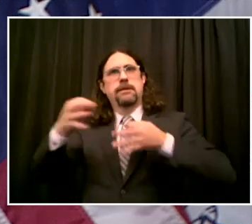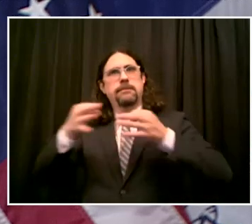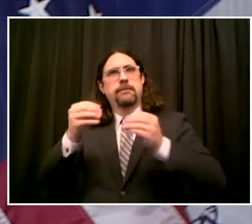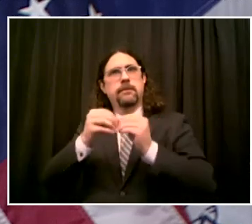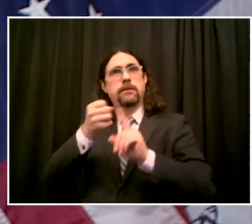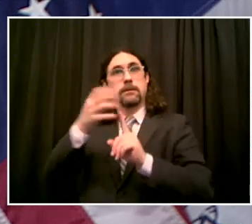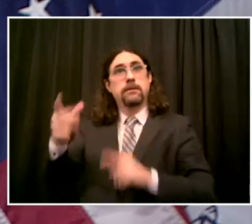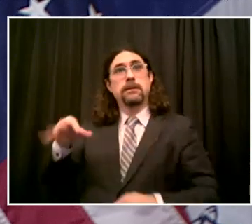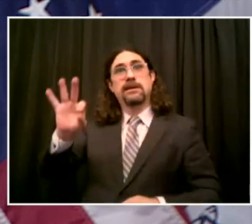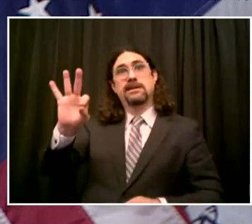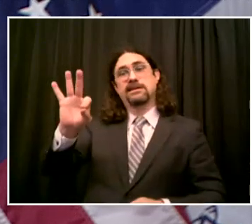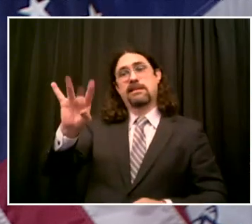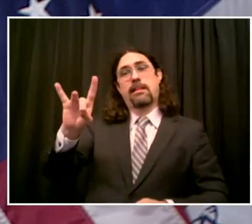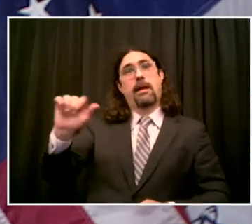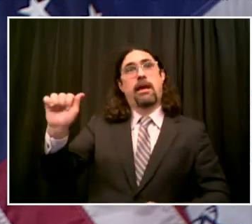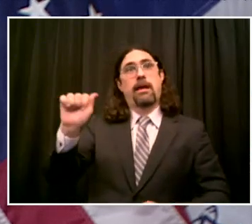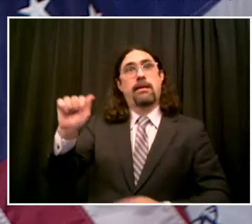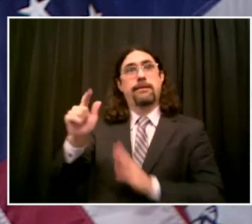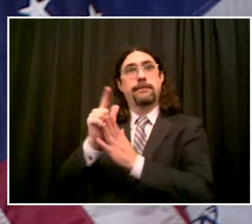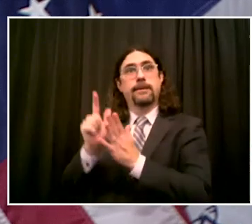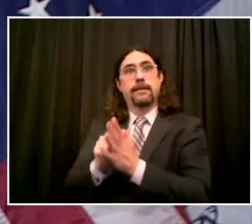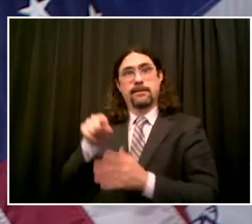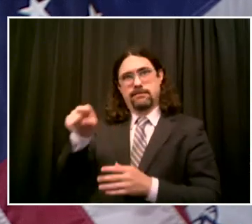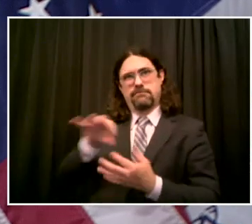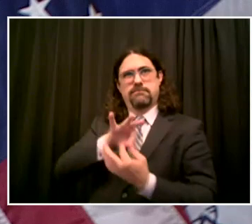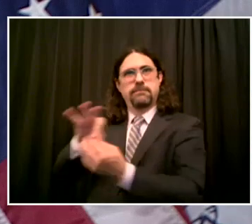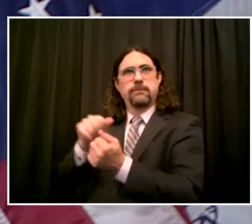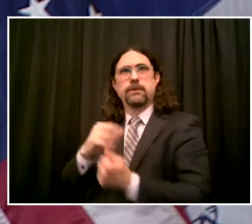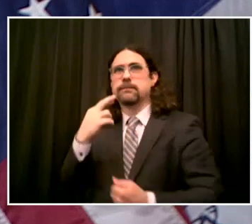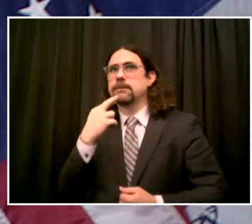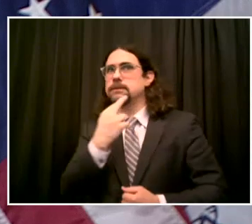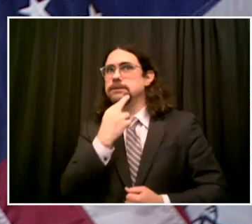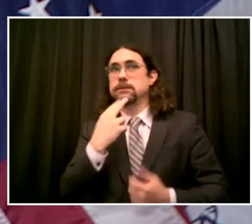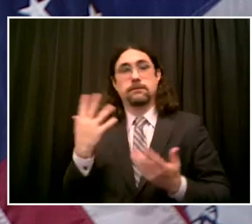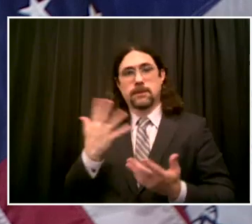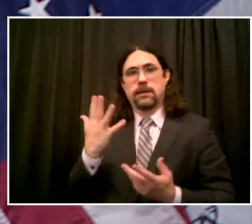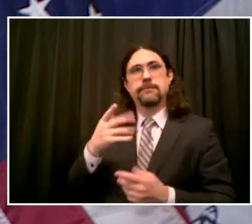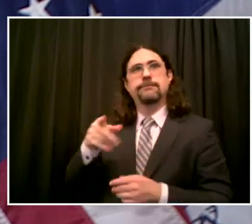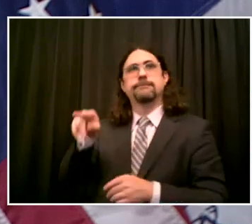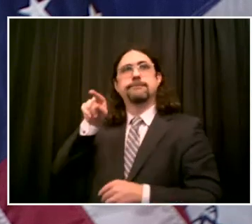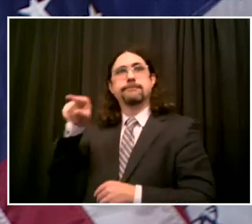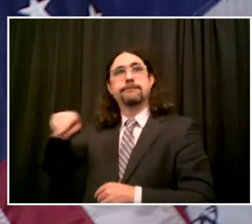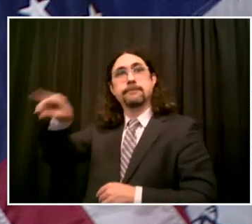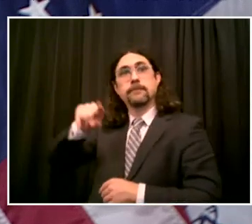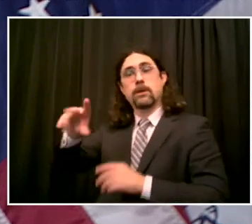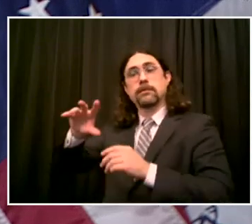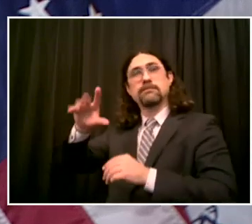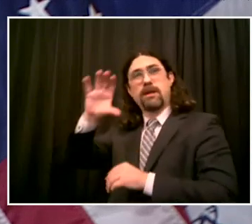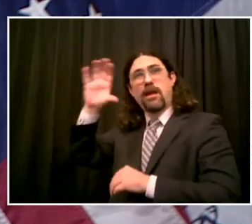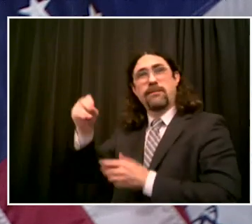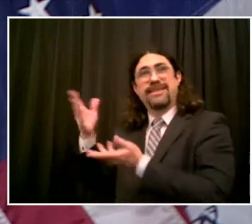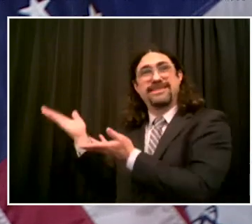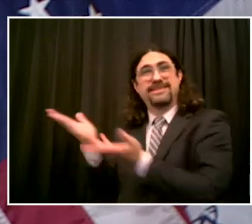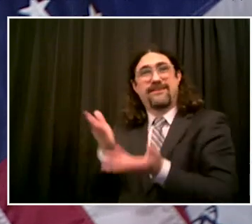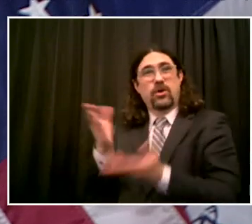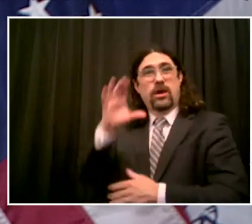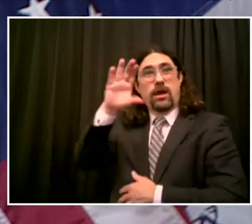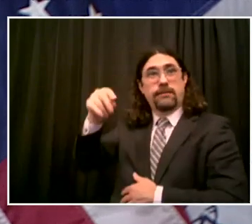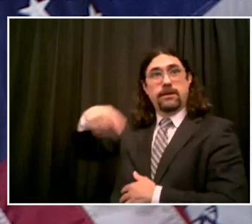HERE ARE THE PIECES OF LEGISLATION WE'RE ADDRESSING TODAY, PROTECTS RESTAURANTS BY